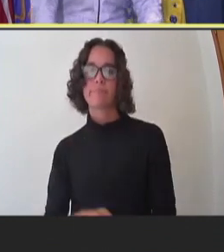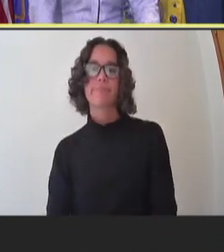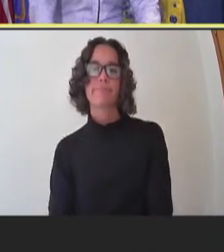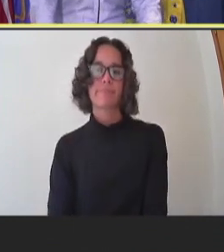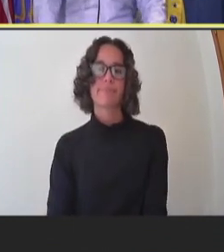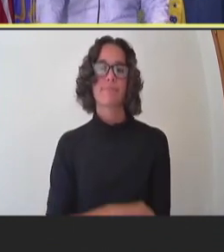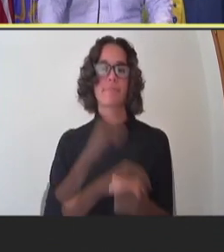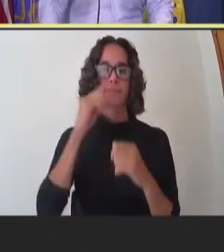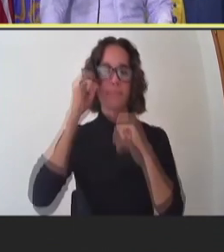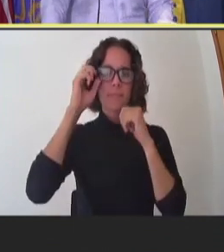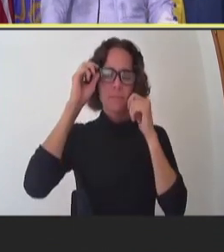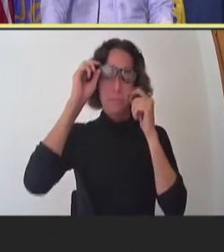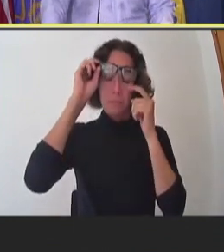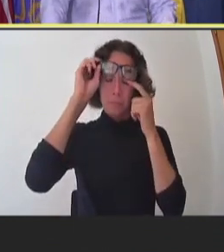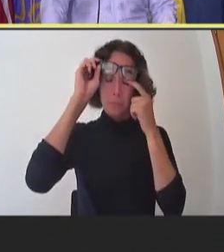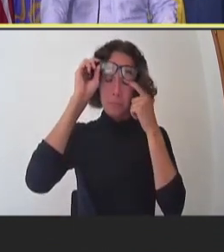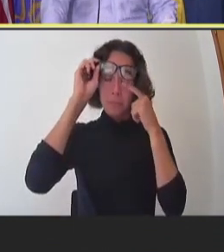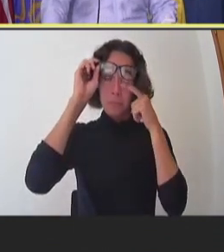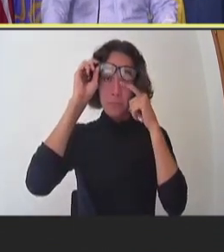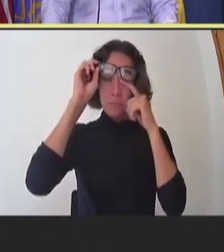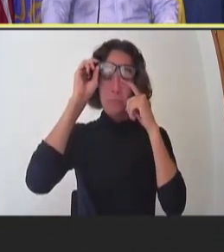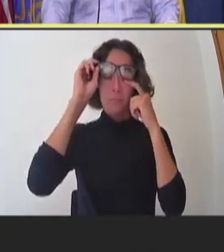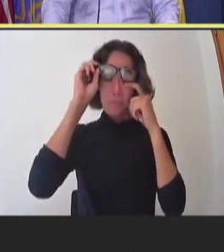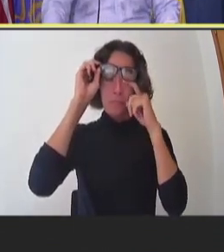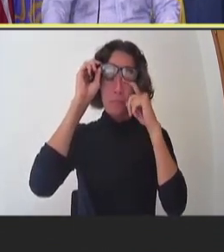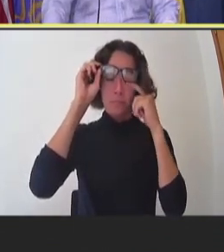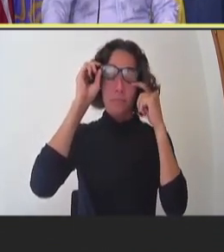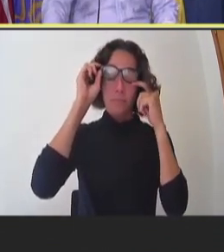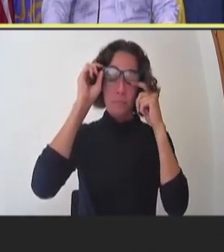This past year, our center, together with the National Center of -- for Immunization